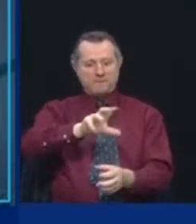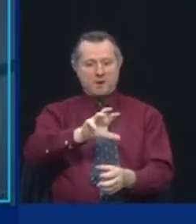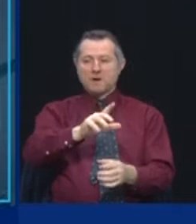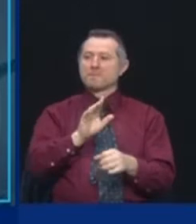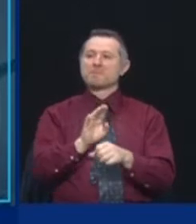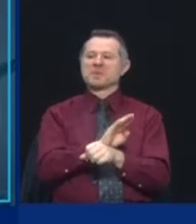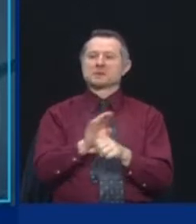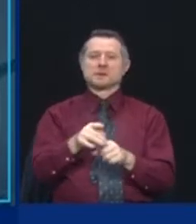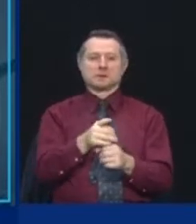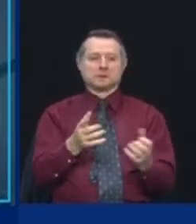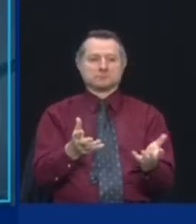VALVE TURNING BUSINESS.